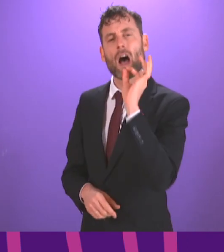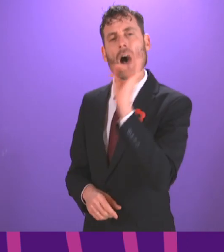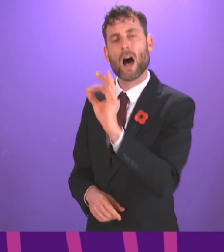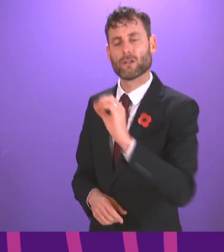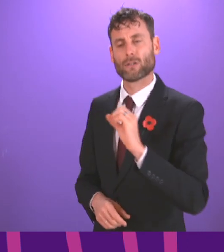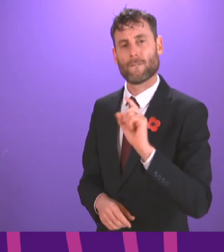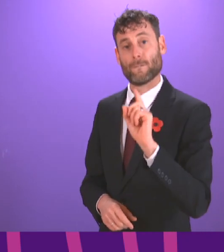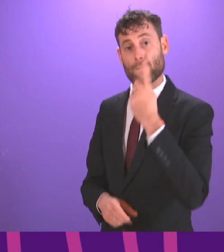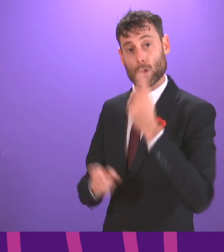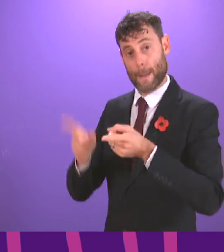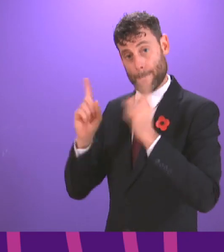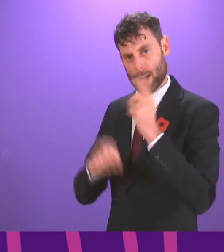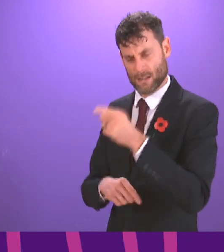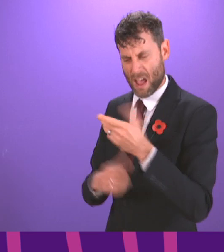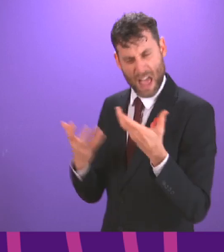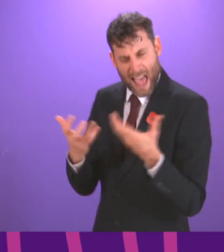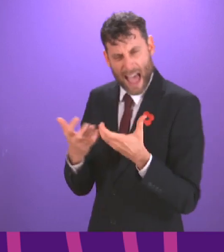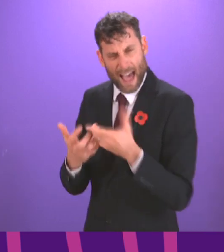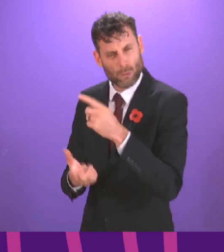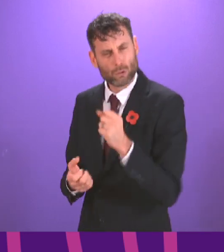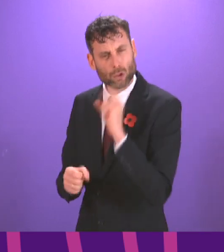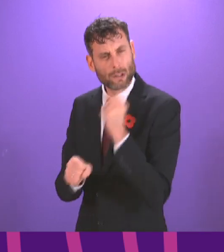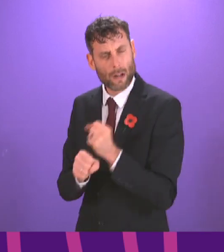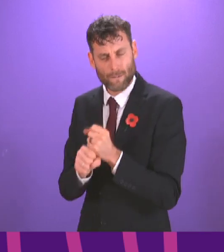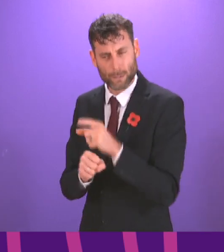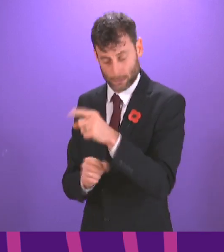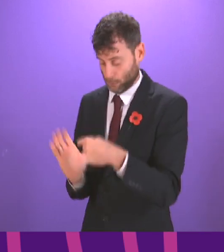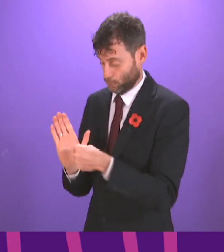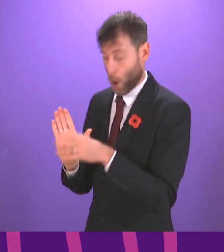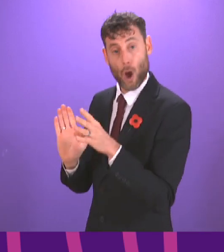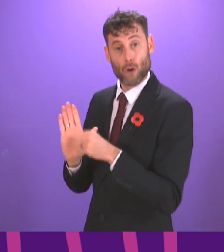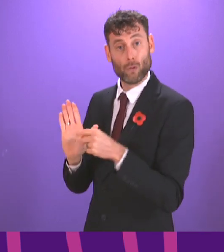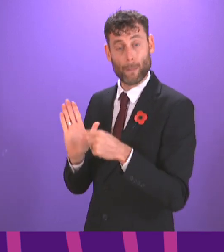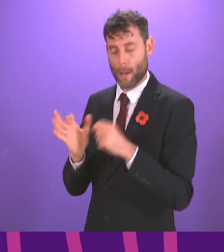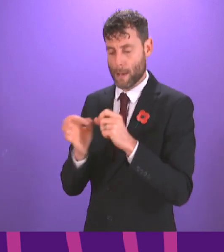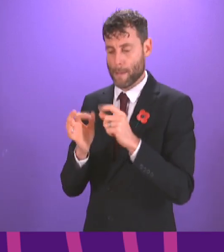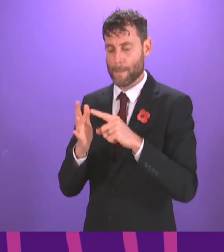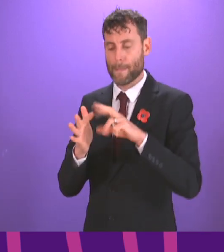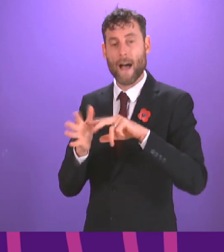To ask the First Minister how the Scottish Government is responding to reports that BiFab is on the brink of collapse. (S5F-04488)